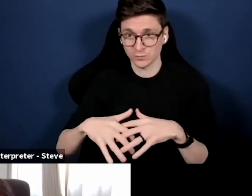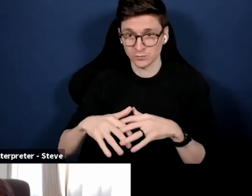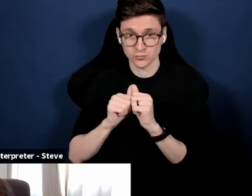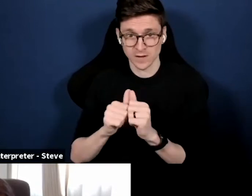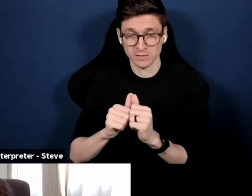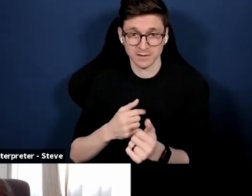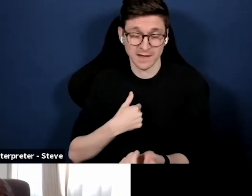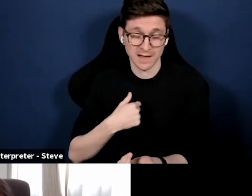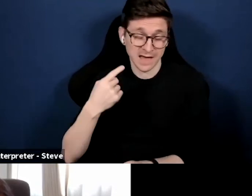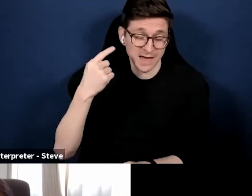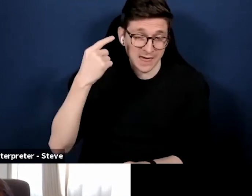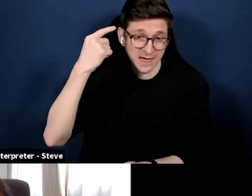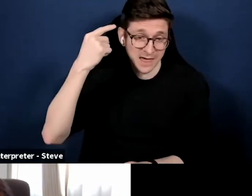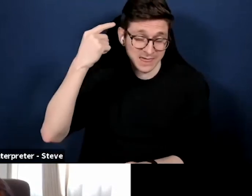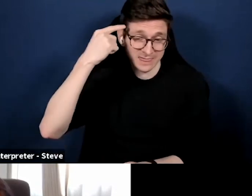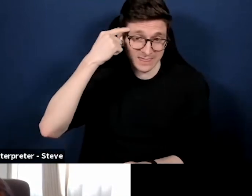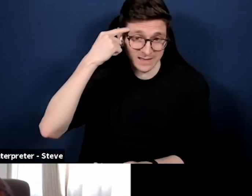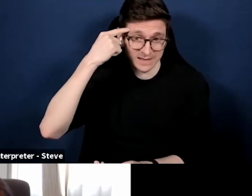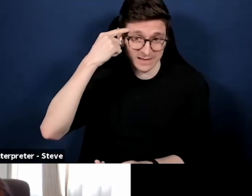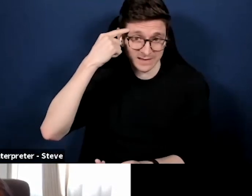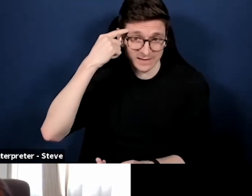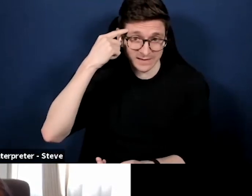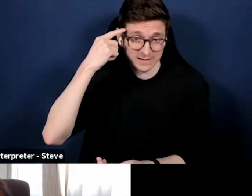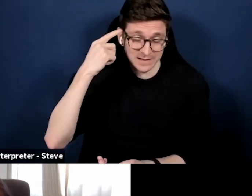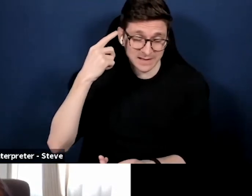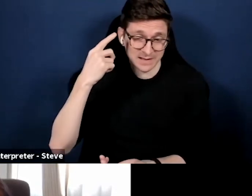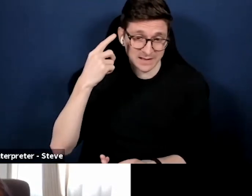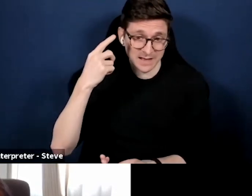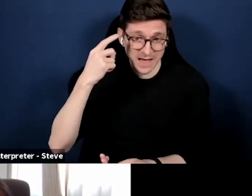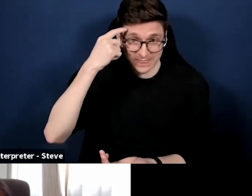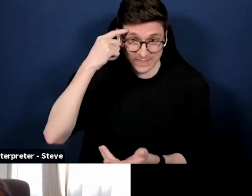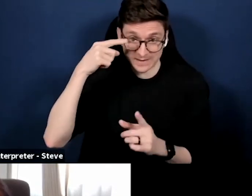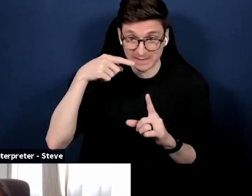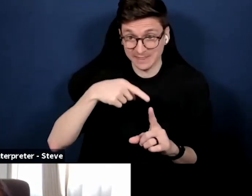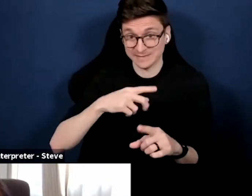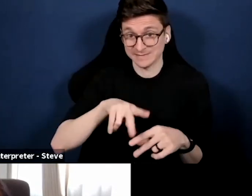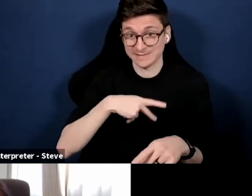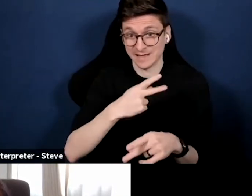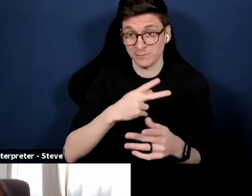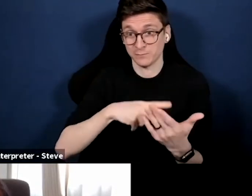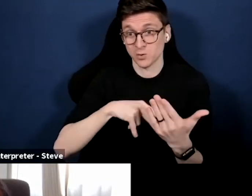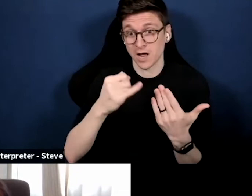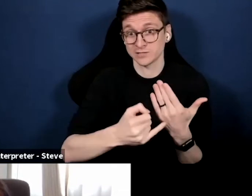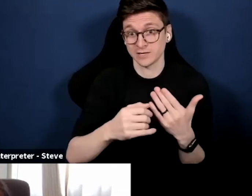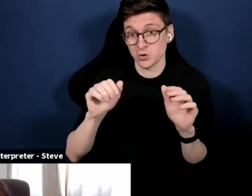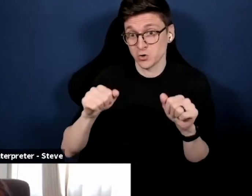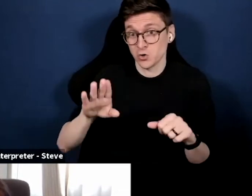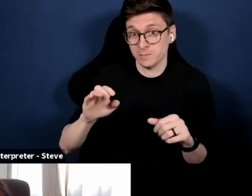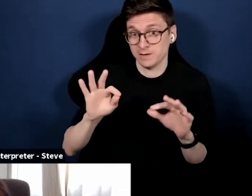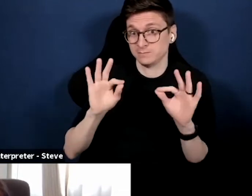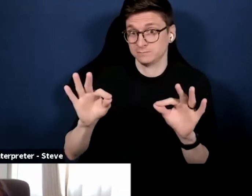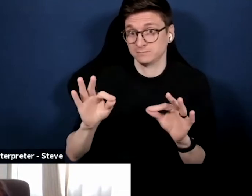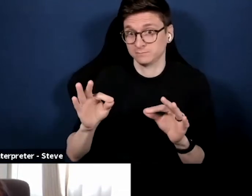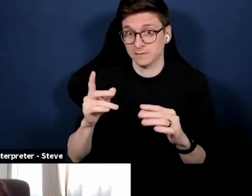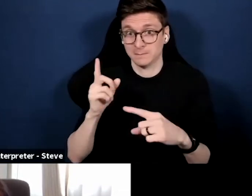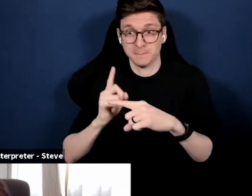you know quite um you know this could be good for that so um uh so you know so particular